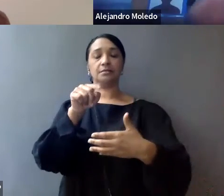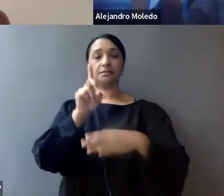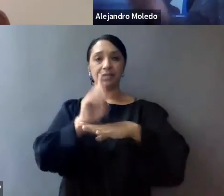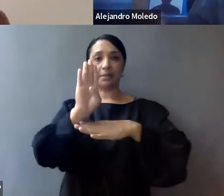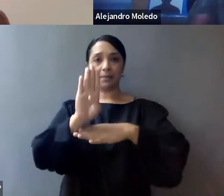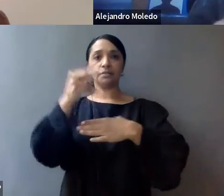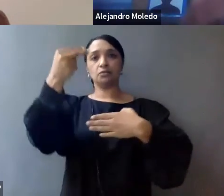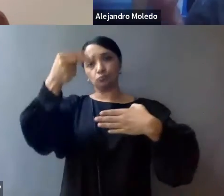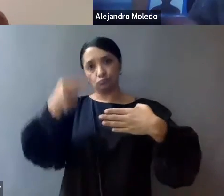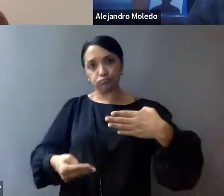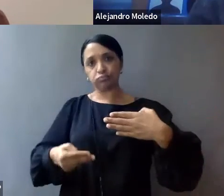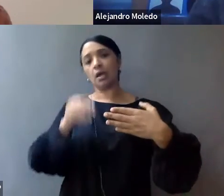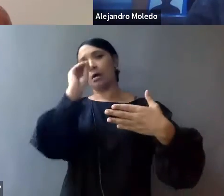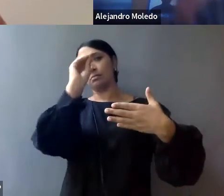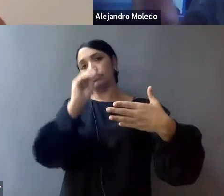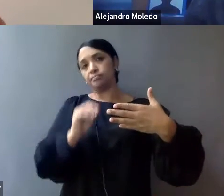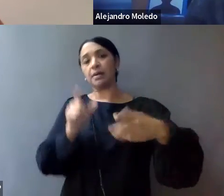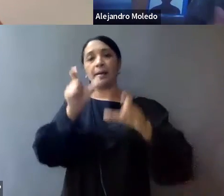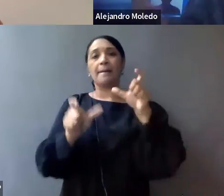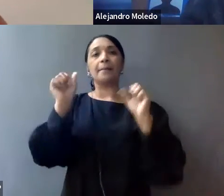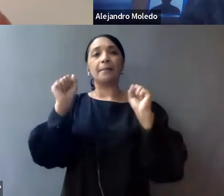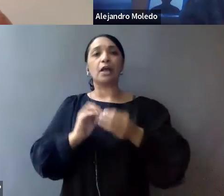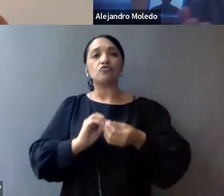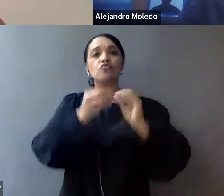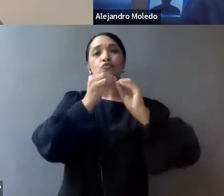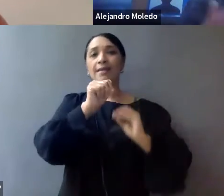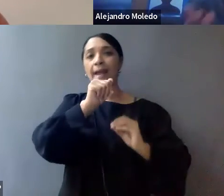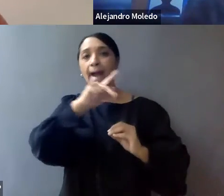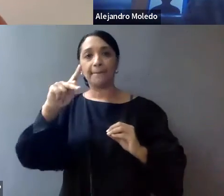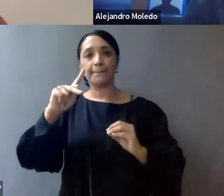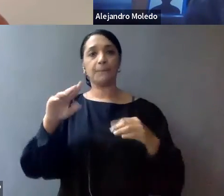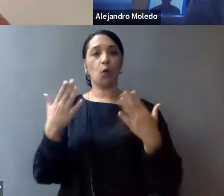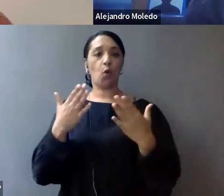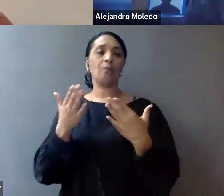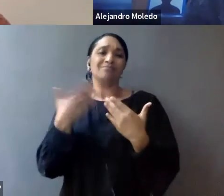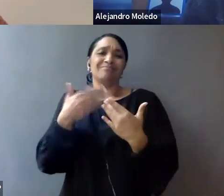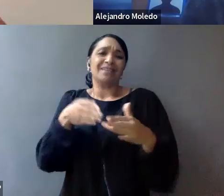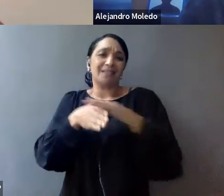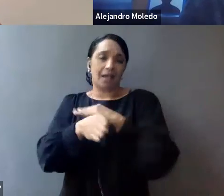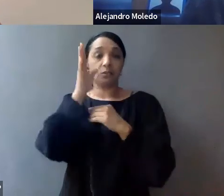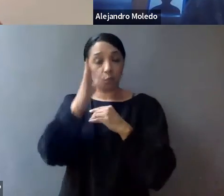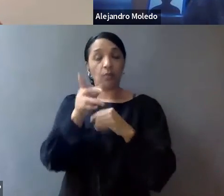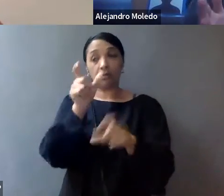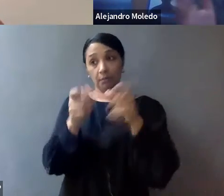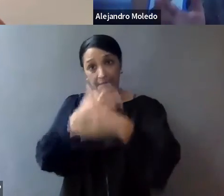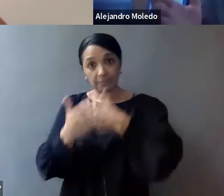I'm sure there will be people creating apps and it will be an easy access for Persons with Disabilities.